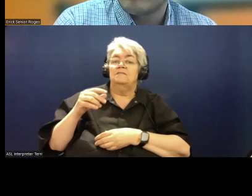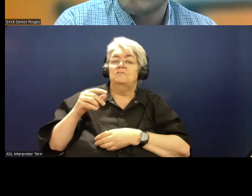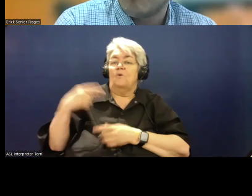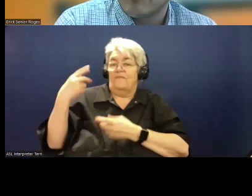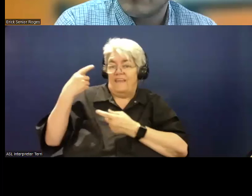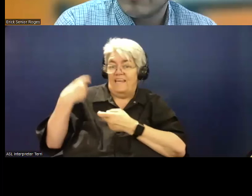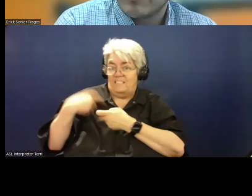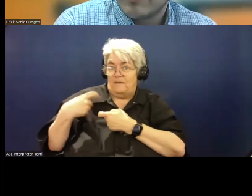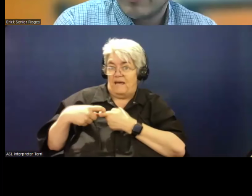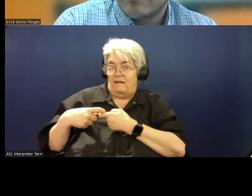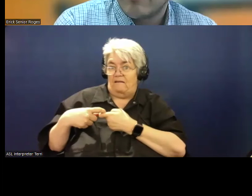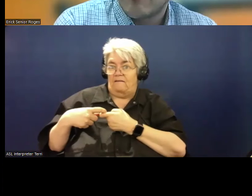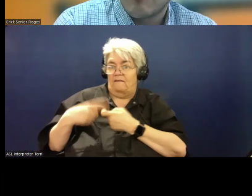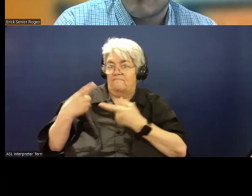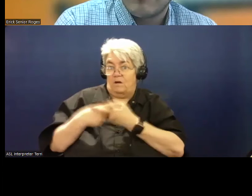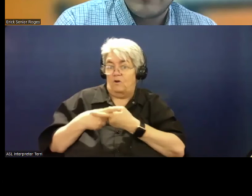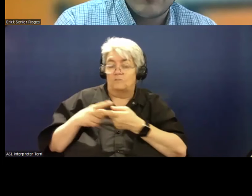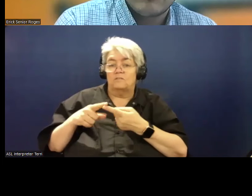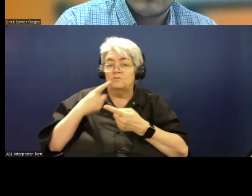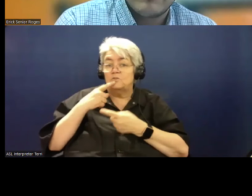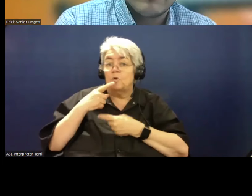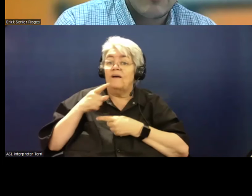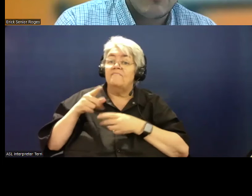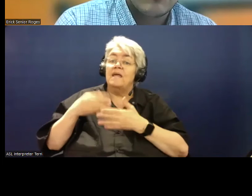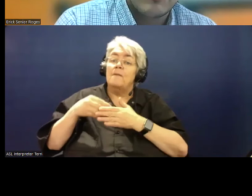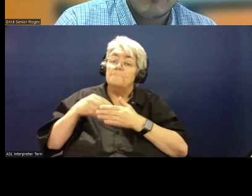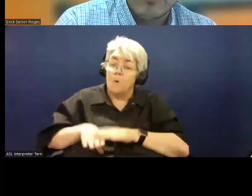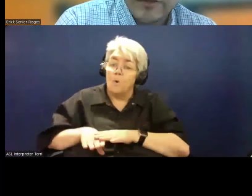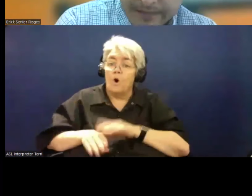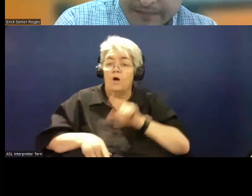FOREIGN BORN ARE IN A COUNTRY IN THEIR OWN ORIGIN